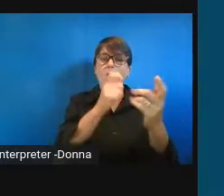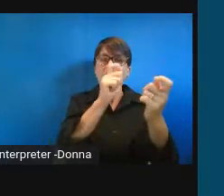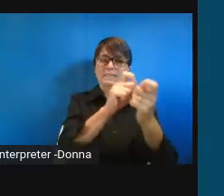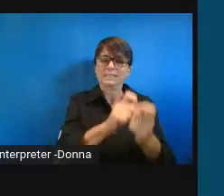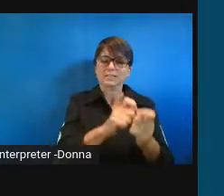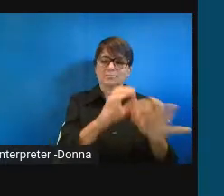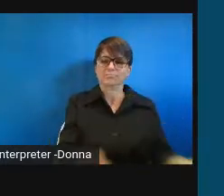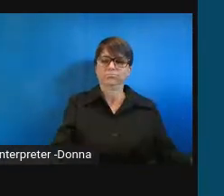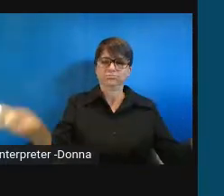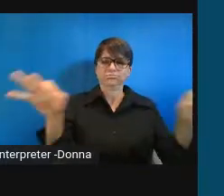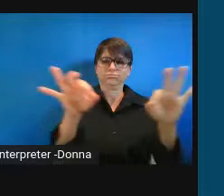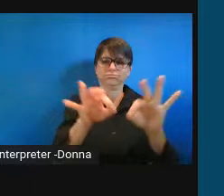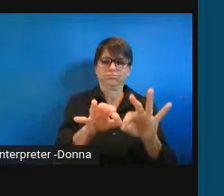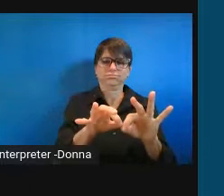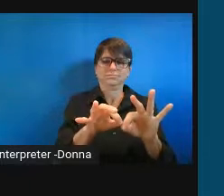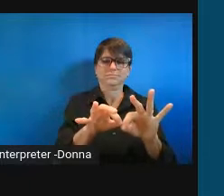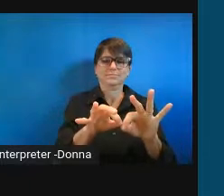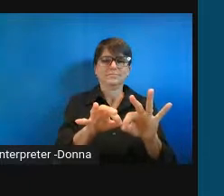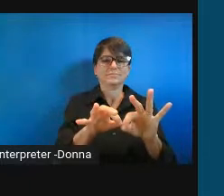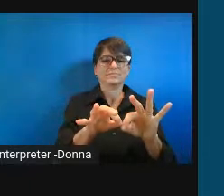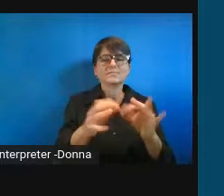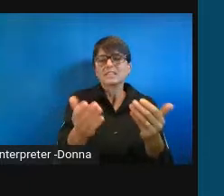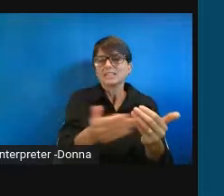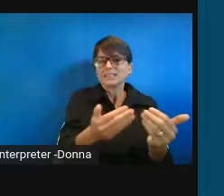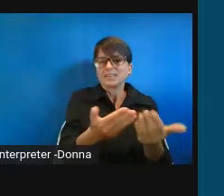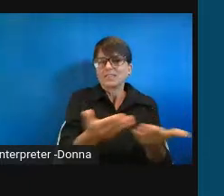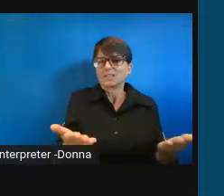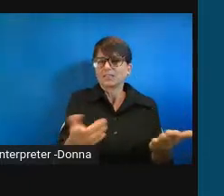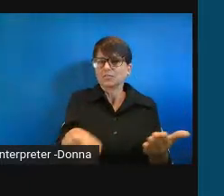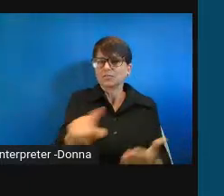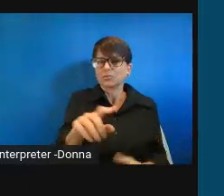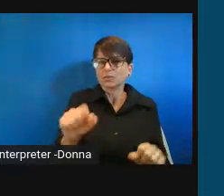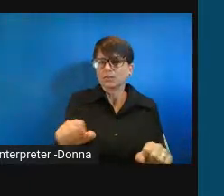They have very high standards and very little patience. Small details matter.